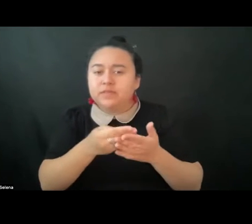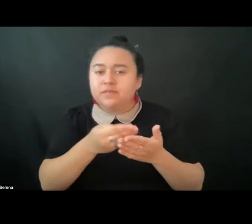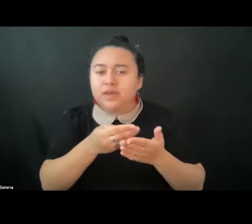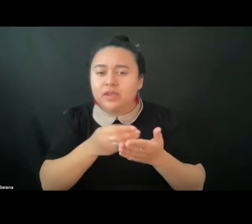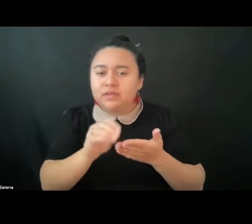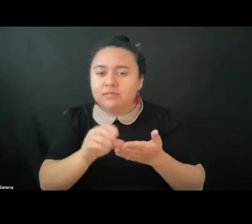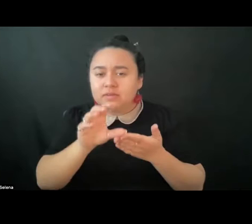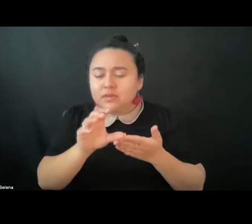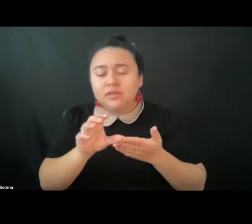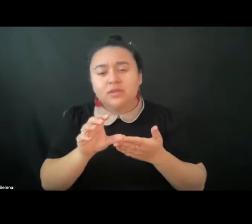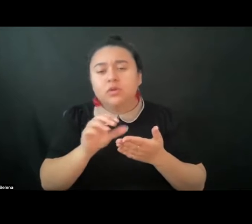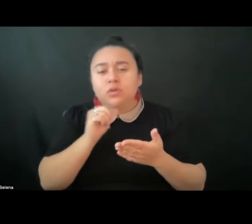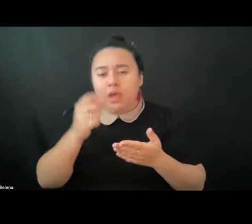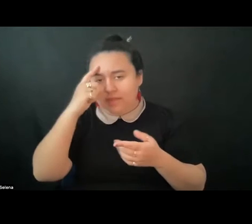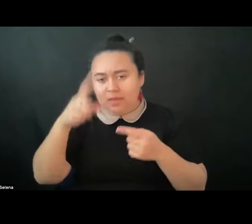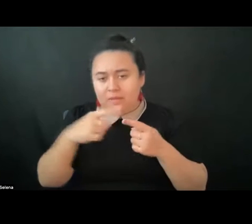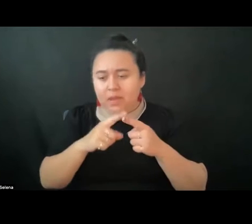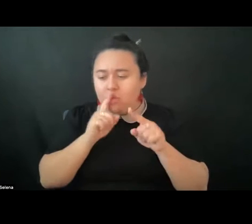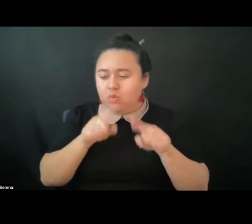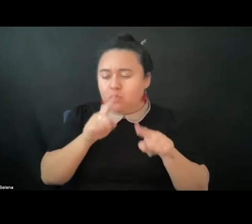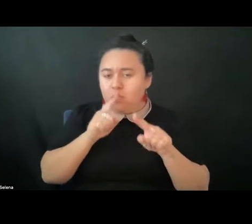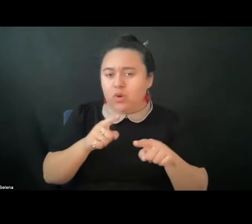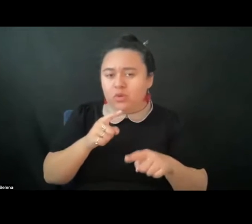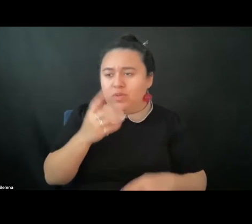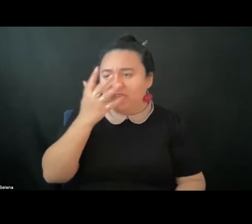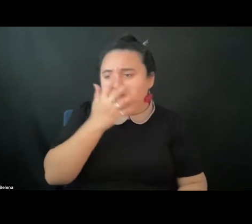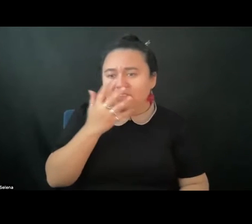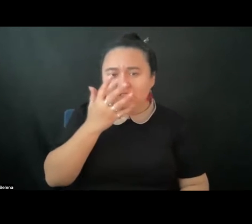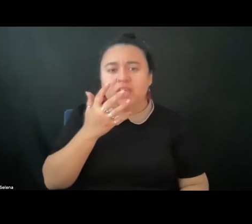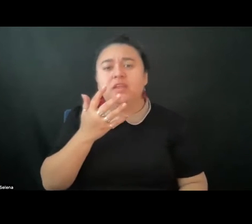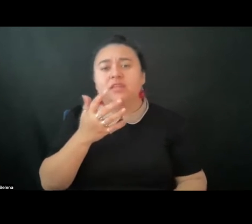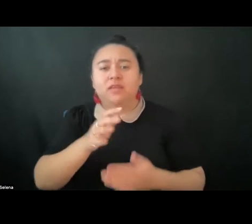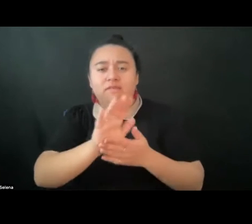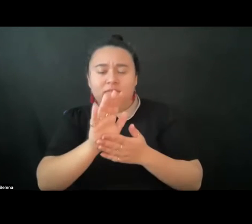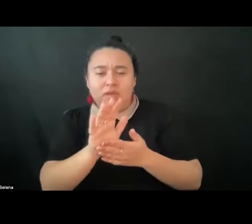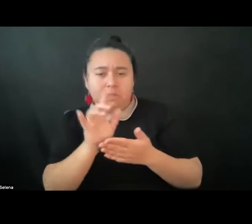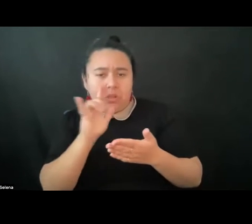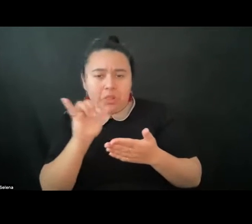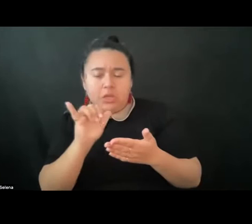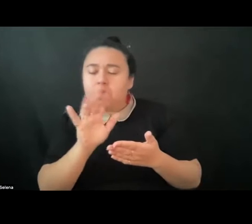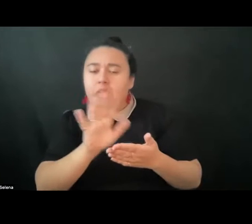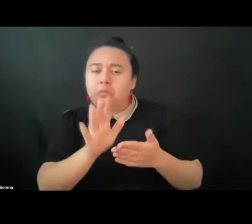fund, we are not thinking about it in terms of what the aesthetics of the film are but what your